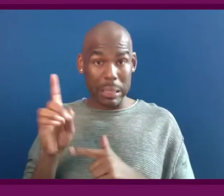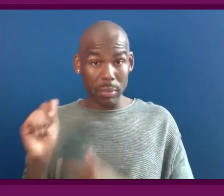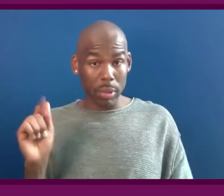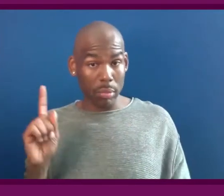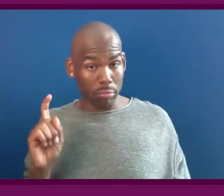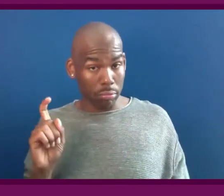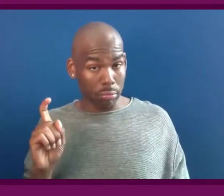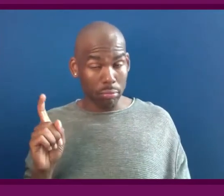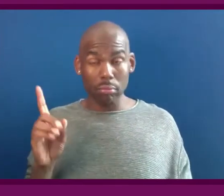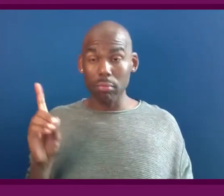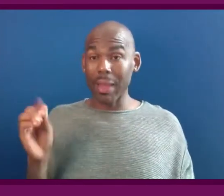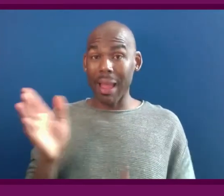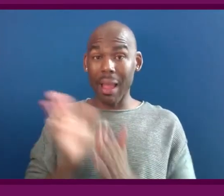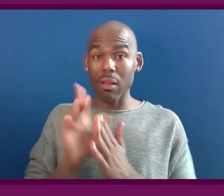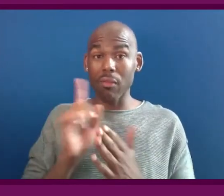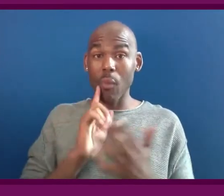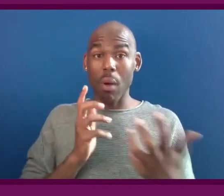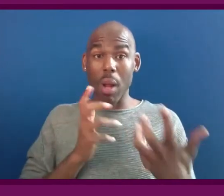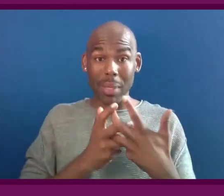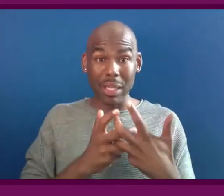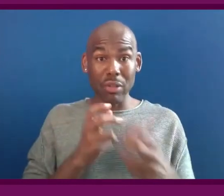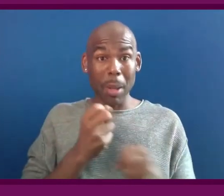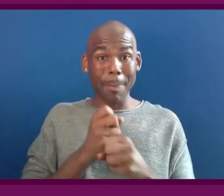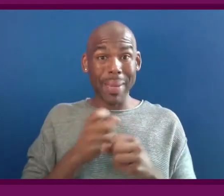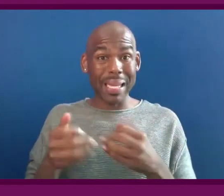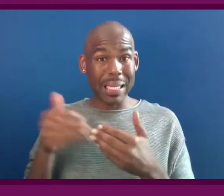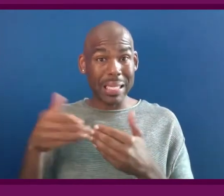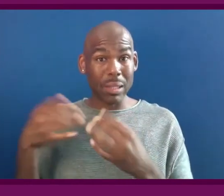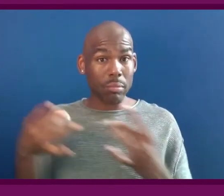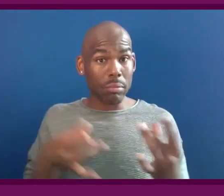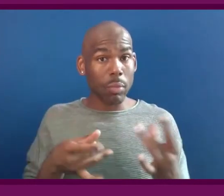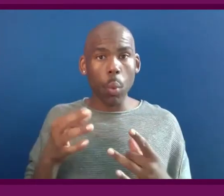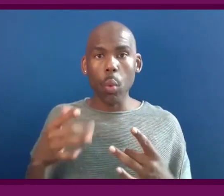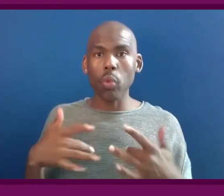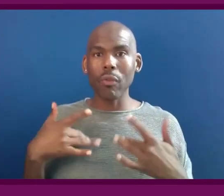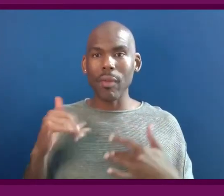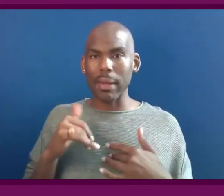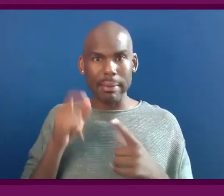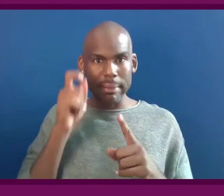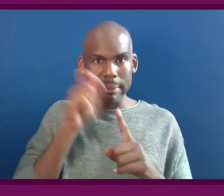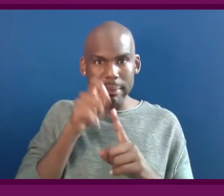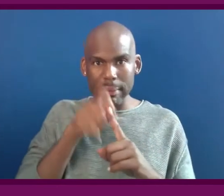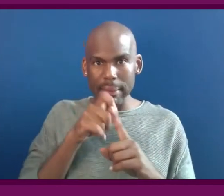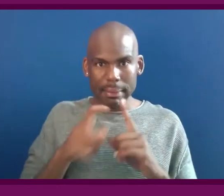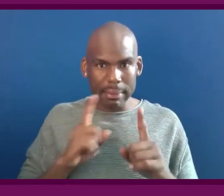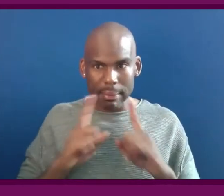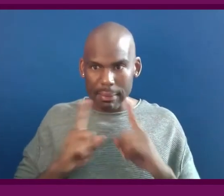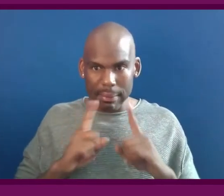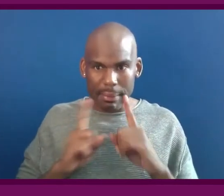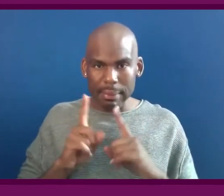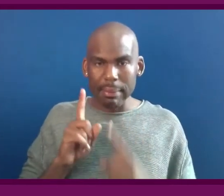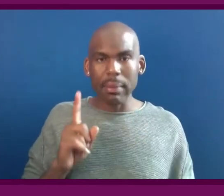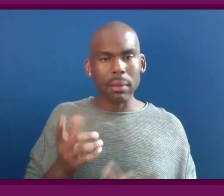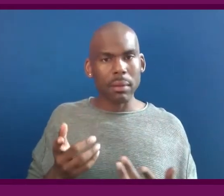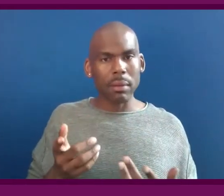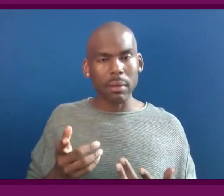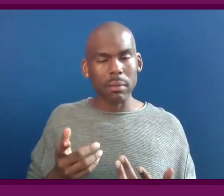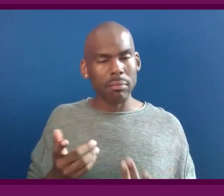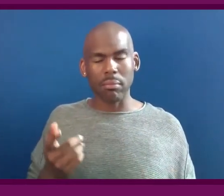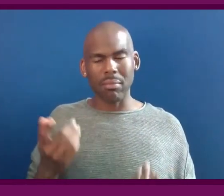And do they make asking for accommodations easy or do you feel like it's an interrogation? Kamilah Martin-Proctor: Sometimes I think we forget that.